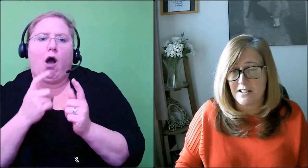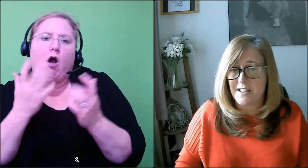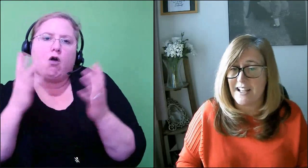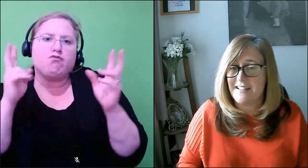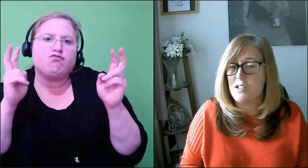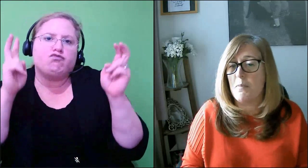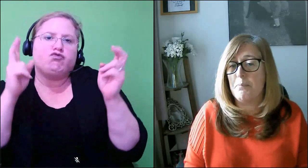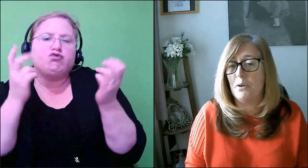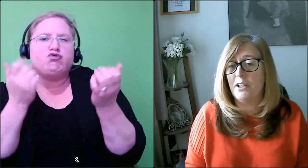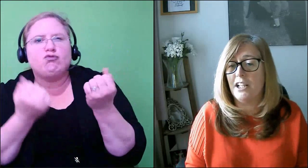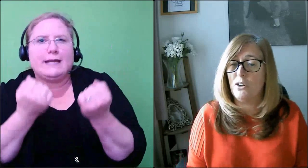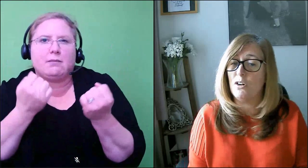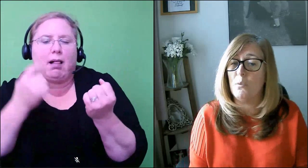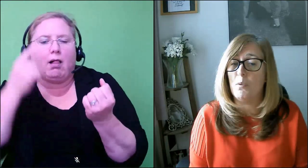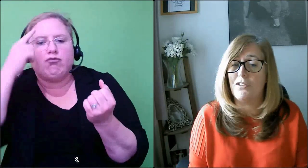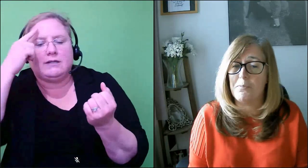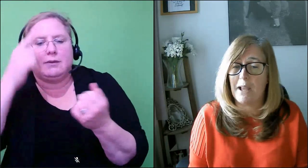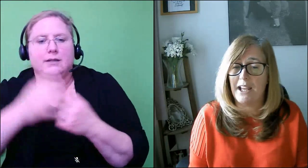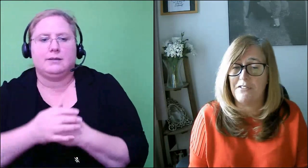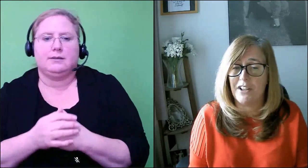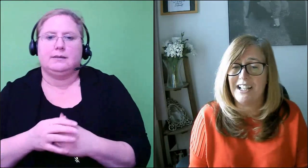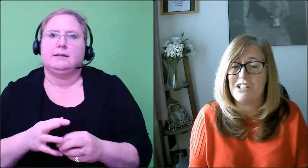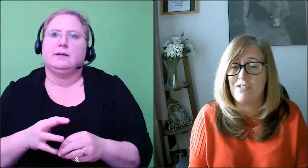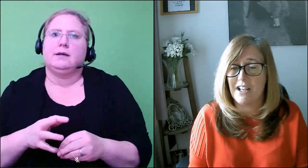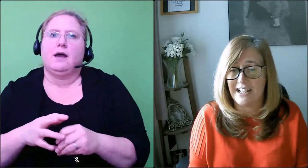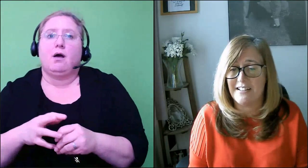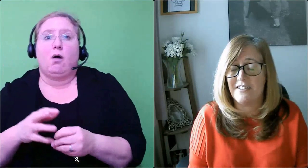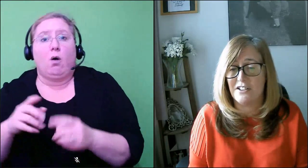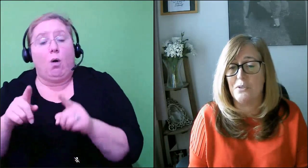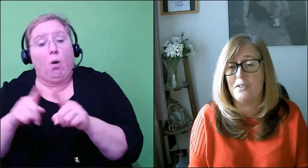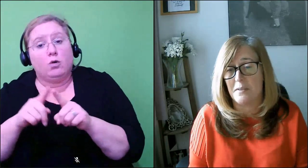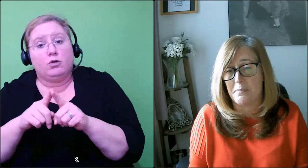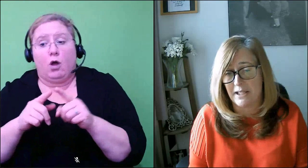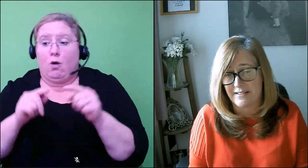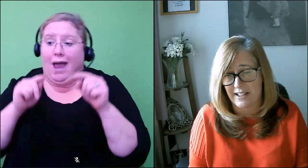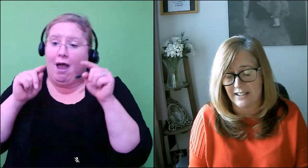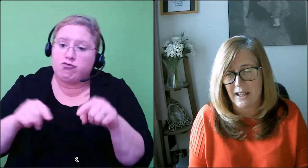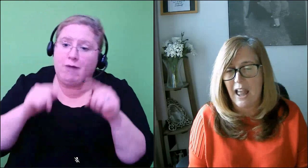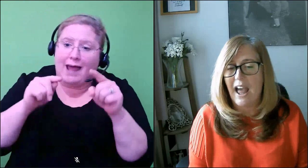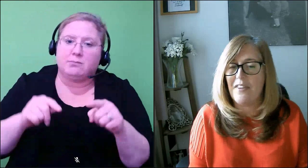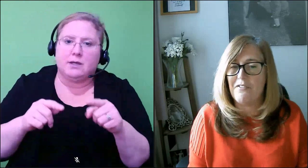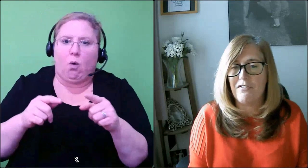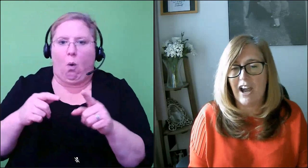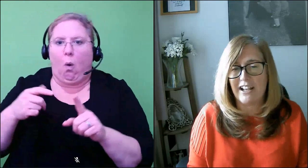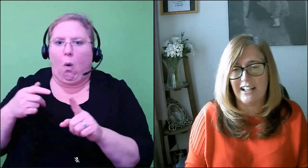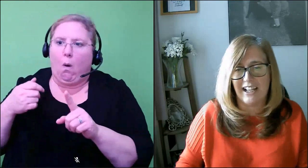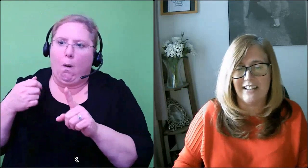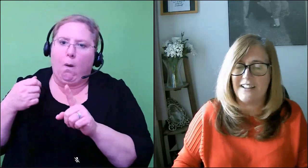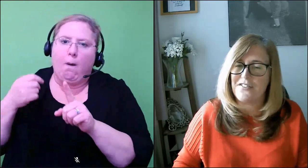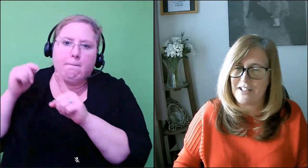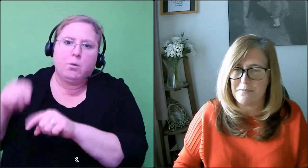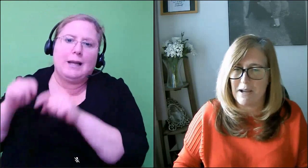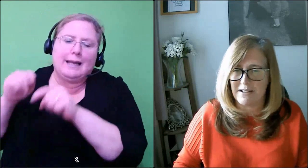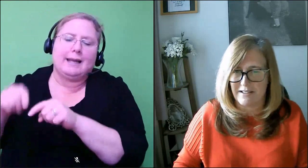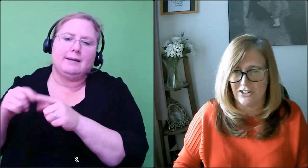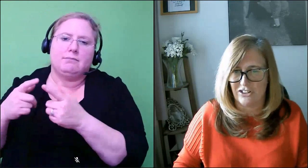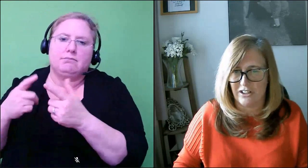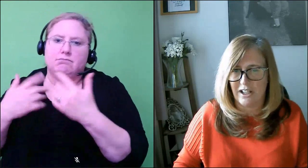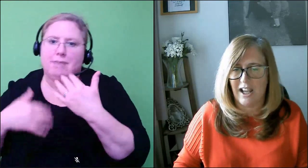adjustments as soon as they can if the changes are reasonable. The next part of harassment, bullying [indiscernible] is related to disability, and then finally